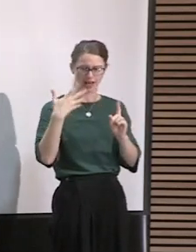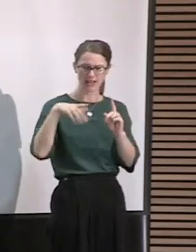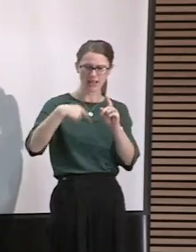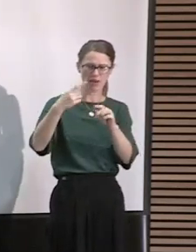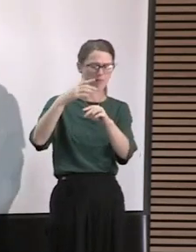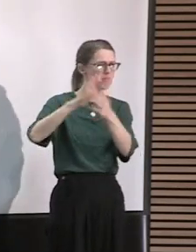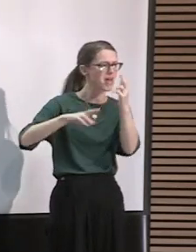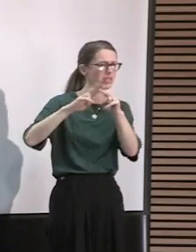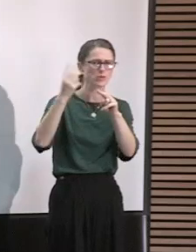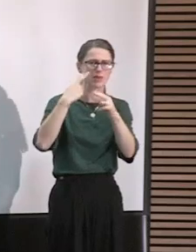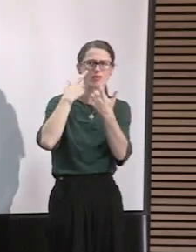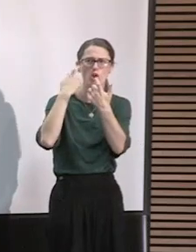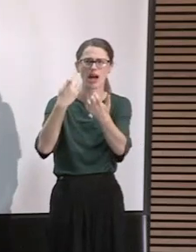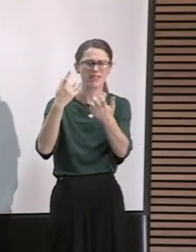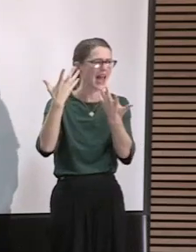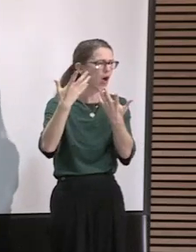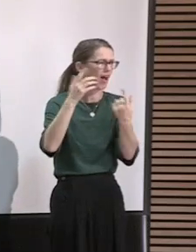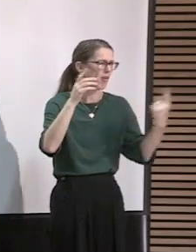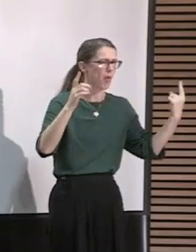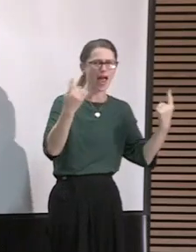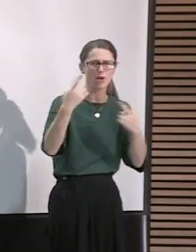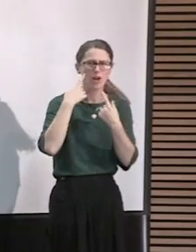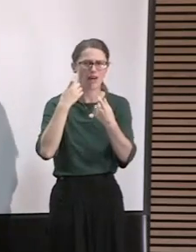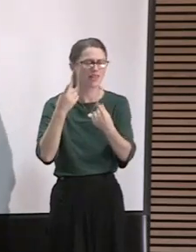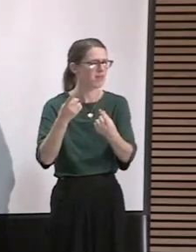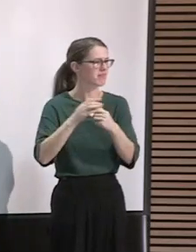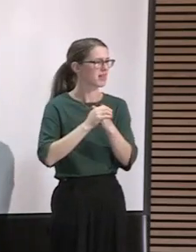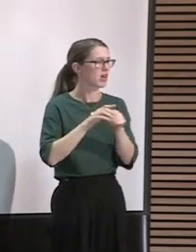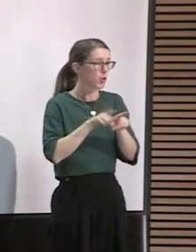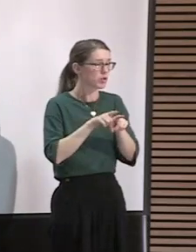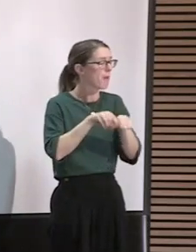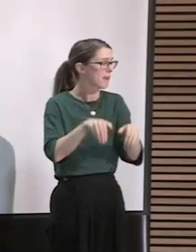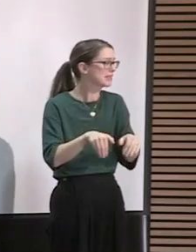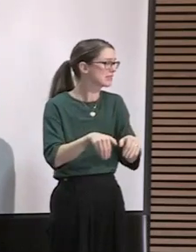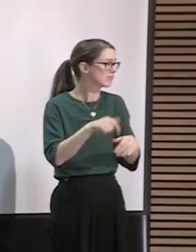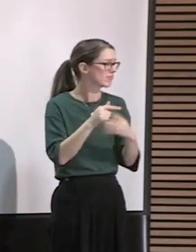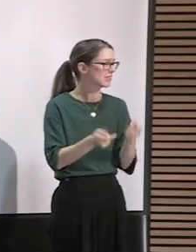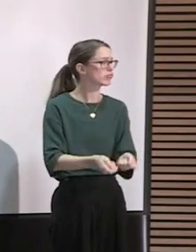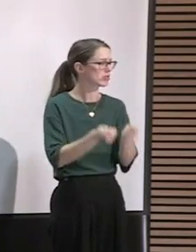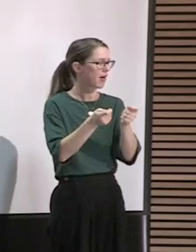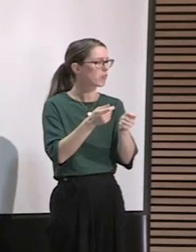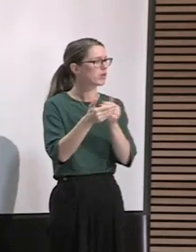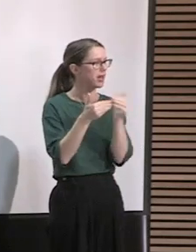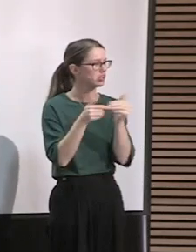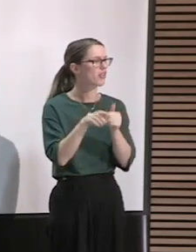family members that are not household contacts who they are responsible for or look after. All these things are taken into account. Yes, I can